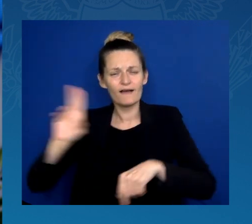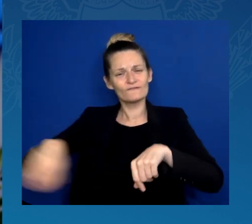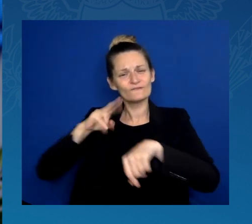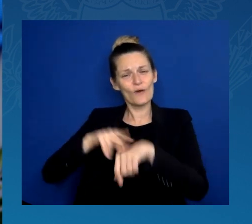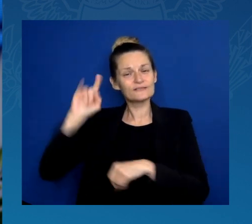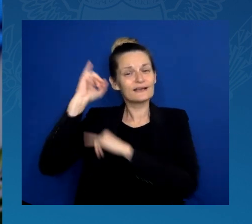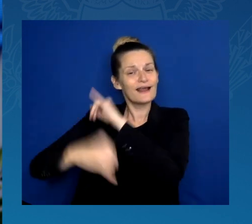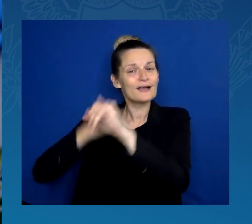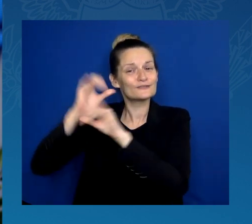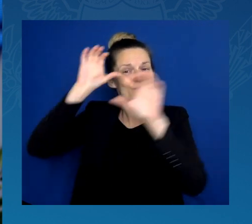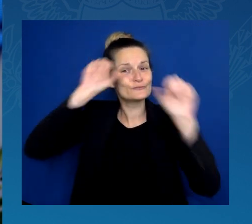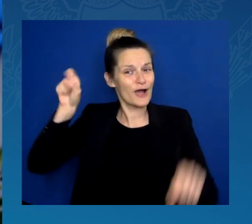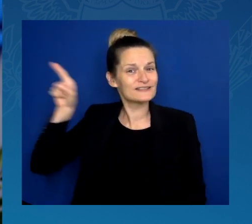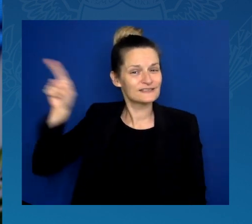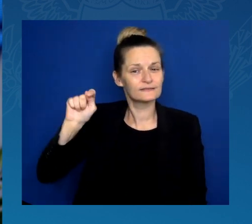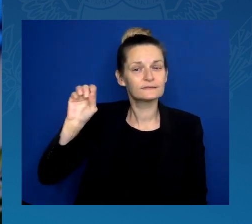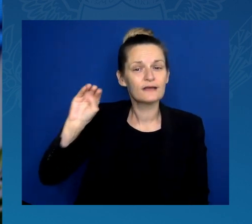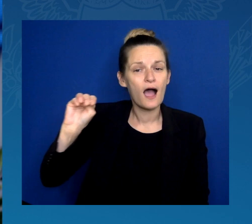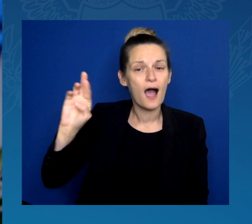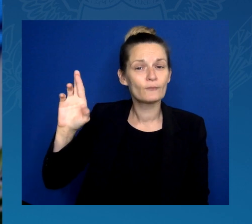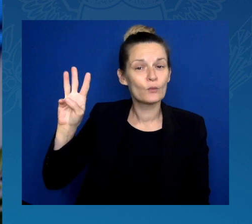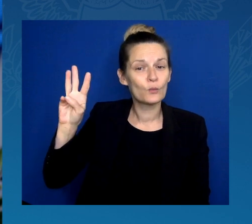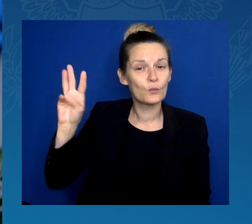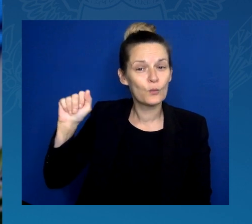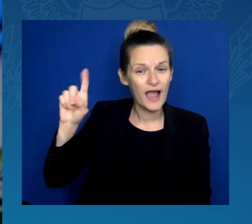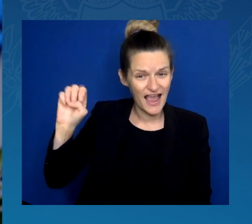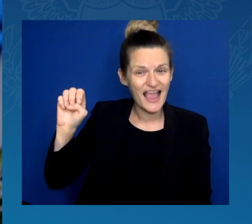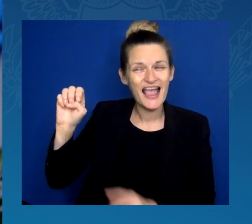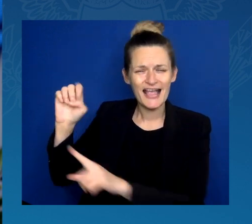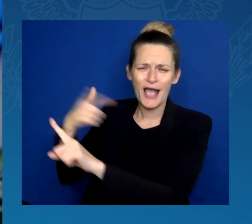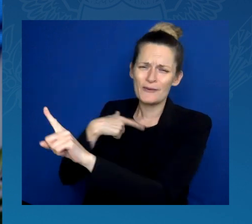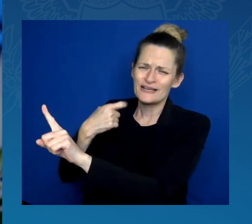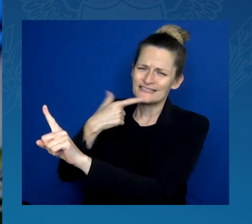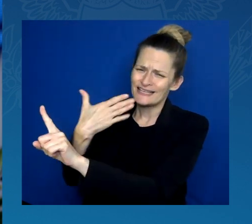of this incredible organization, and your voice and your vision,